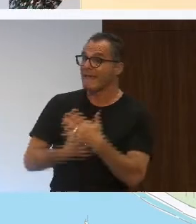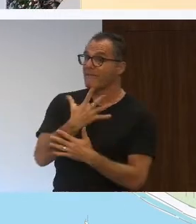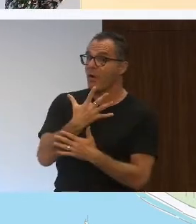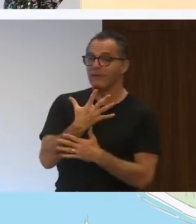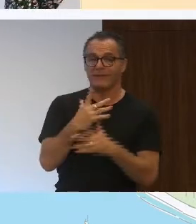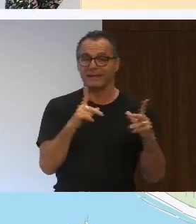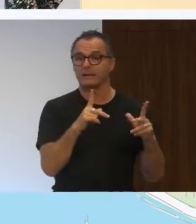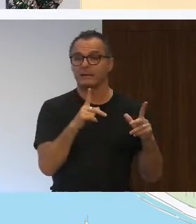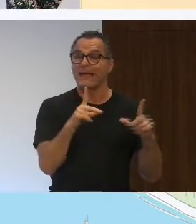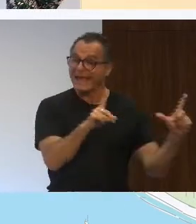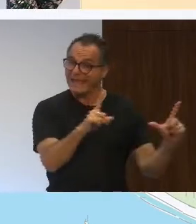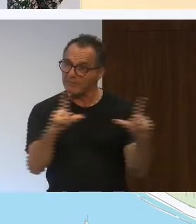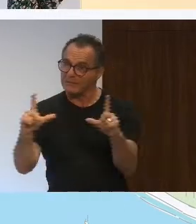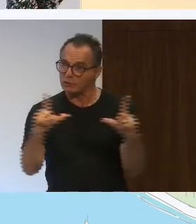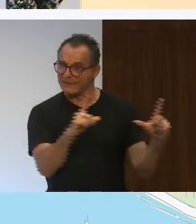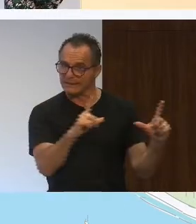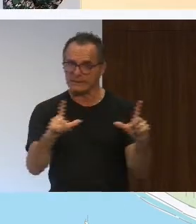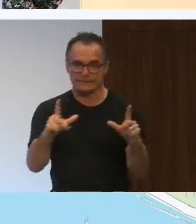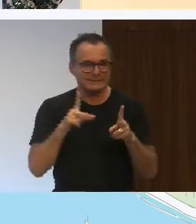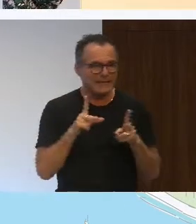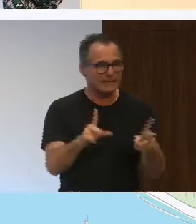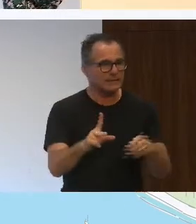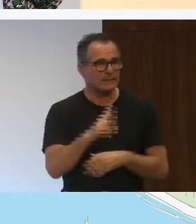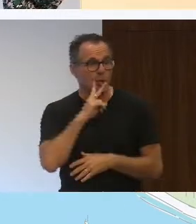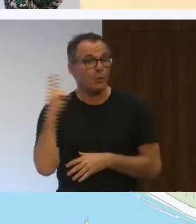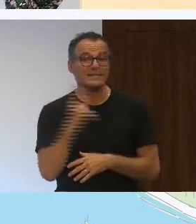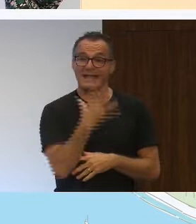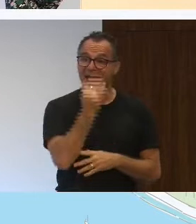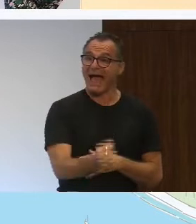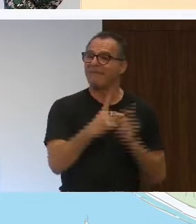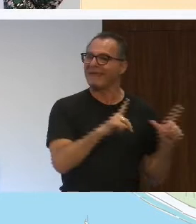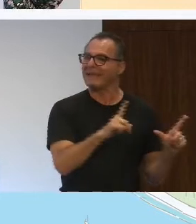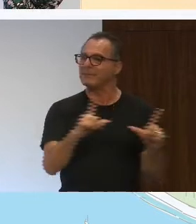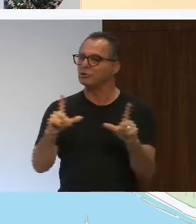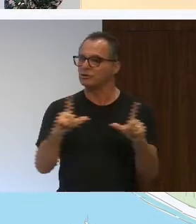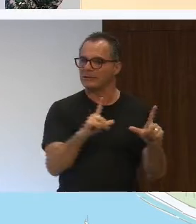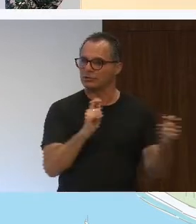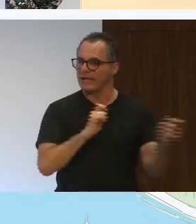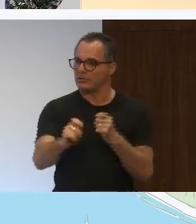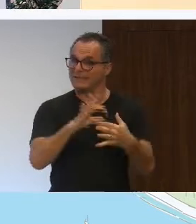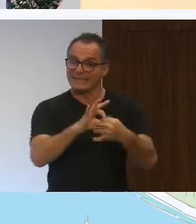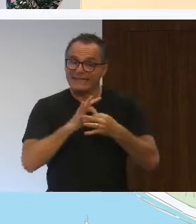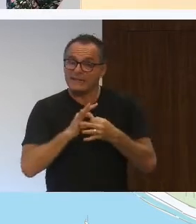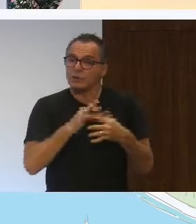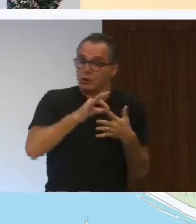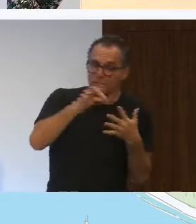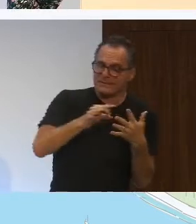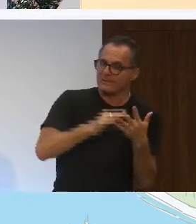we can now see that there is imaging changes associated with these symptoms before headache has started.